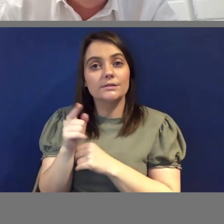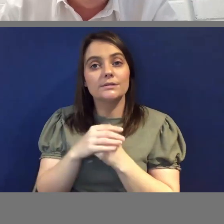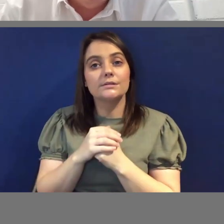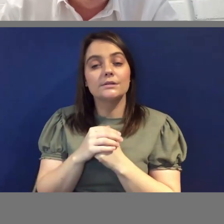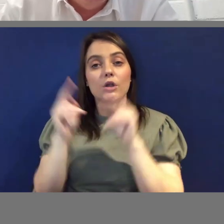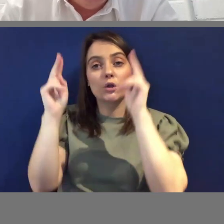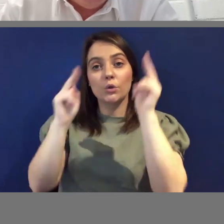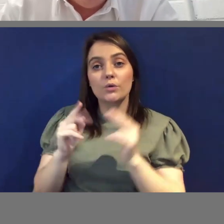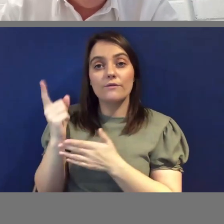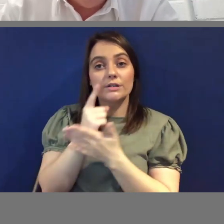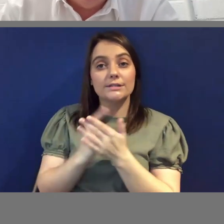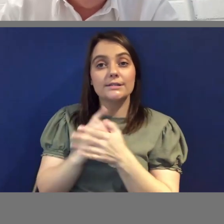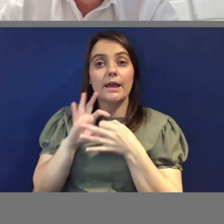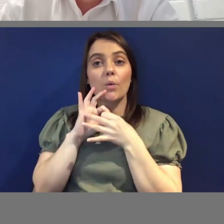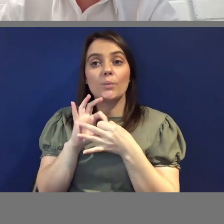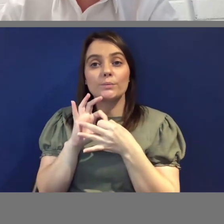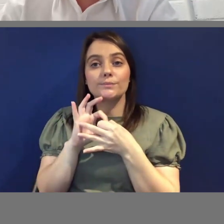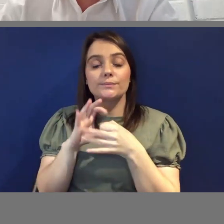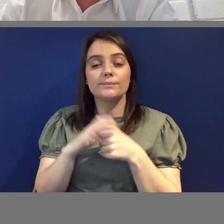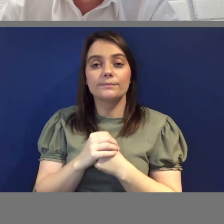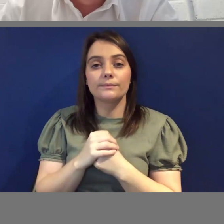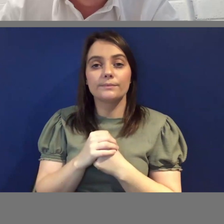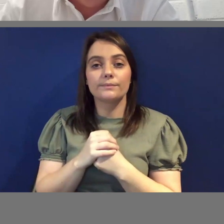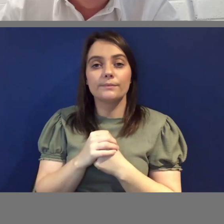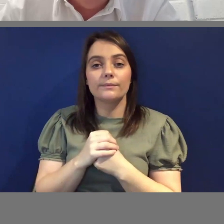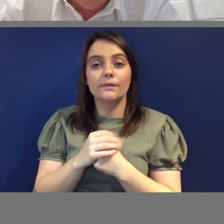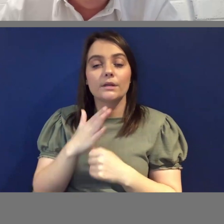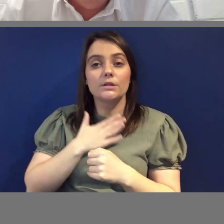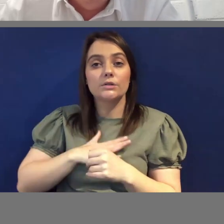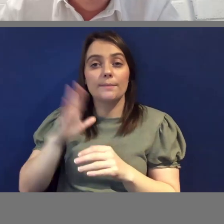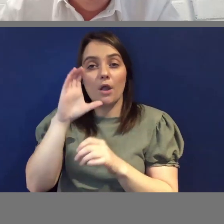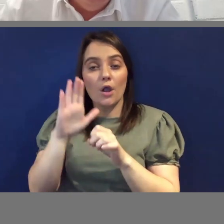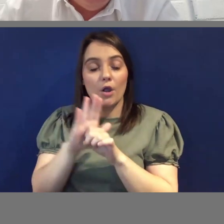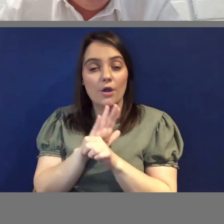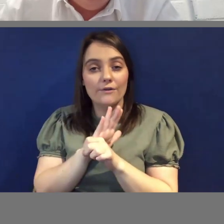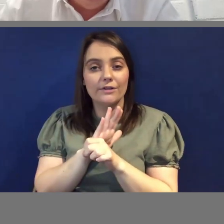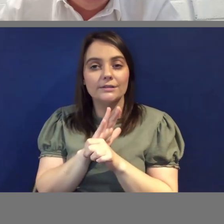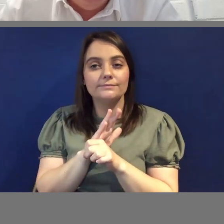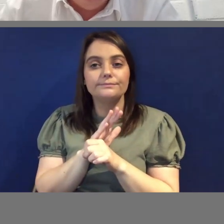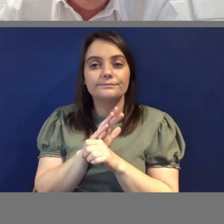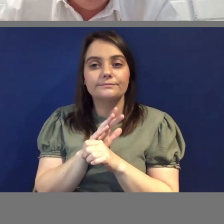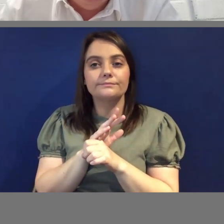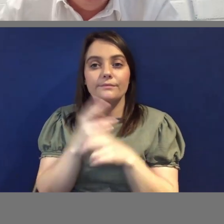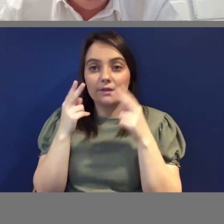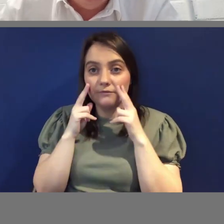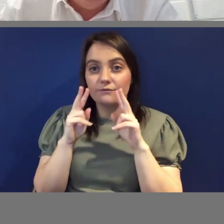Design Homes so I suppose just to watch out for in relation to visitable housing versus Universal